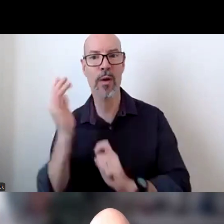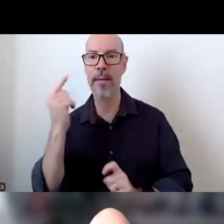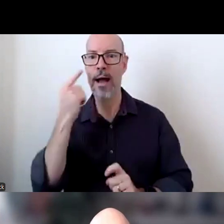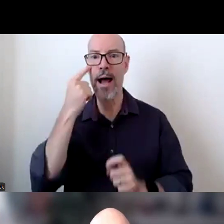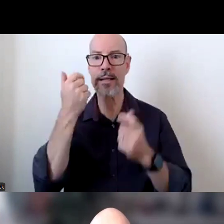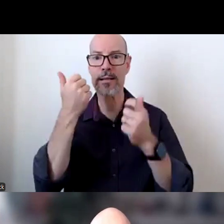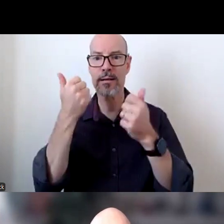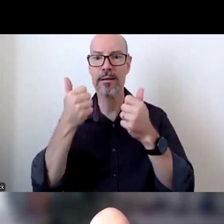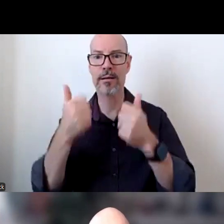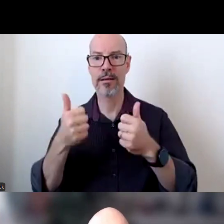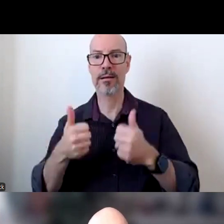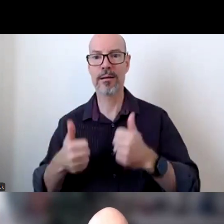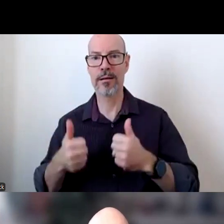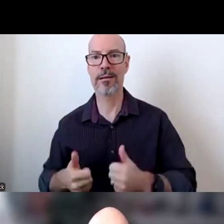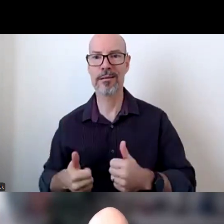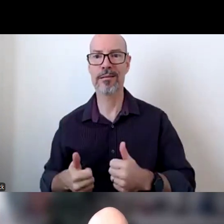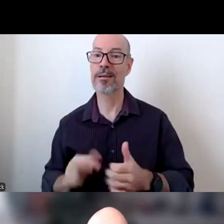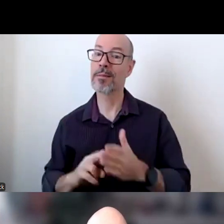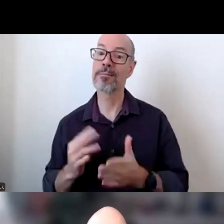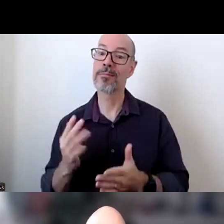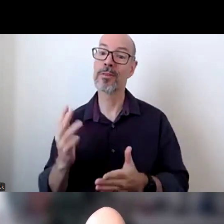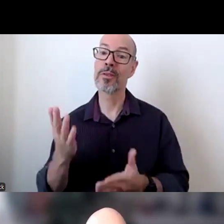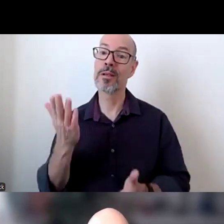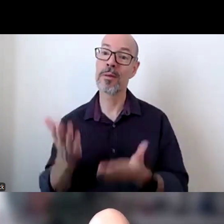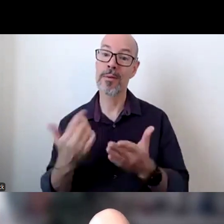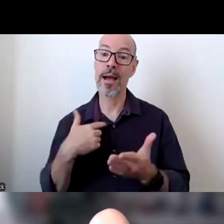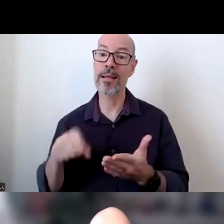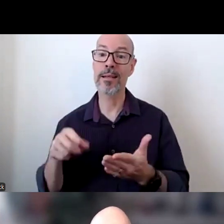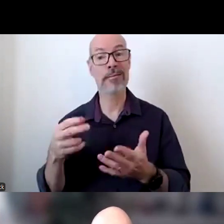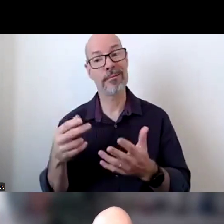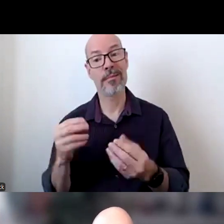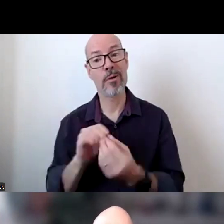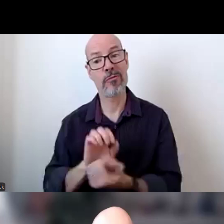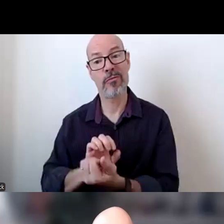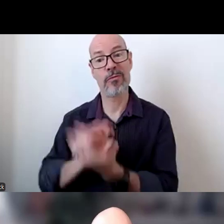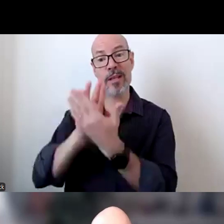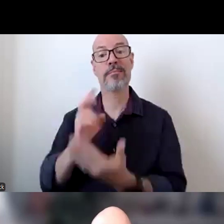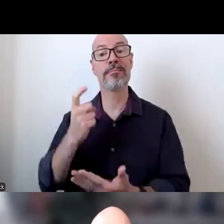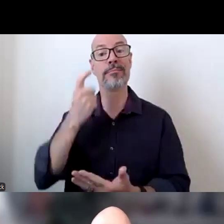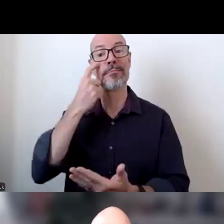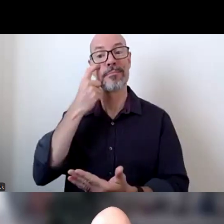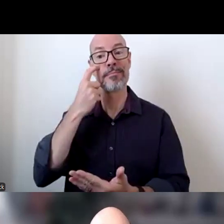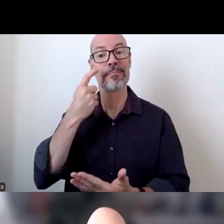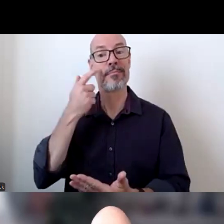And I predict it to change again because my eyesight is getting worse, and at some point I'm going to have to contend